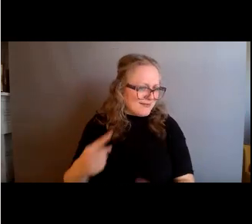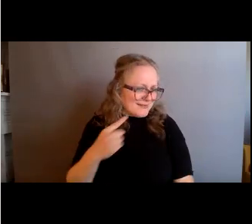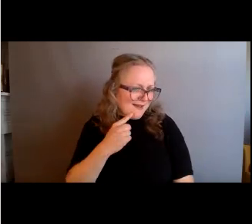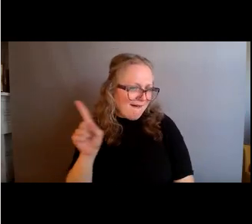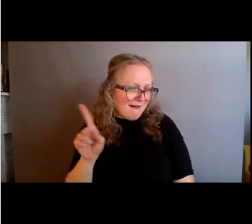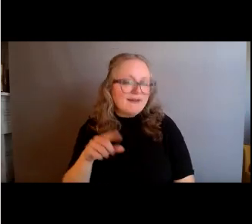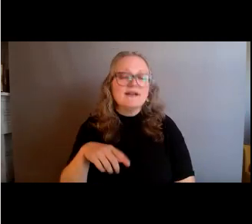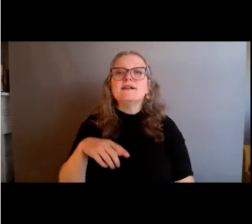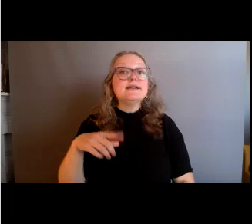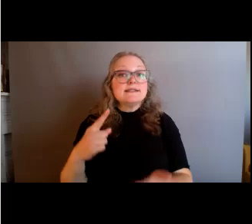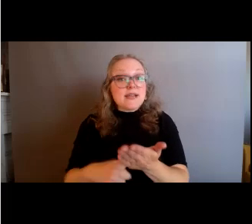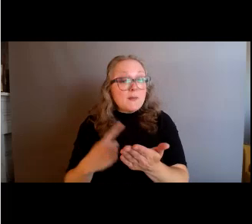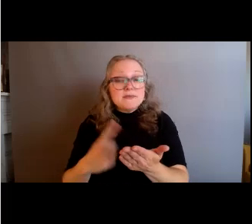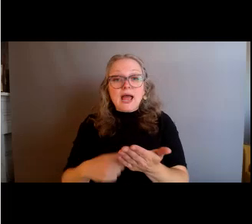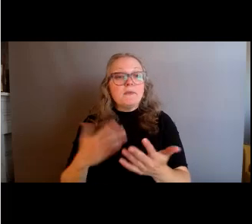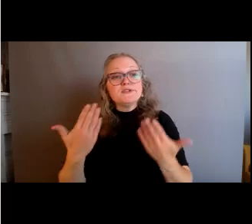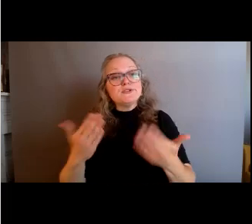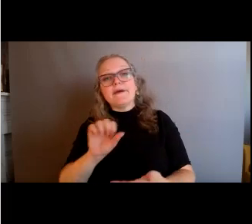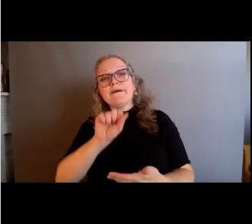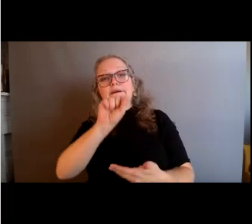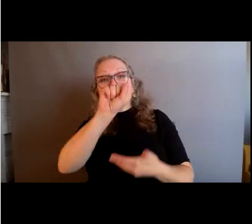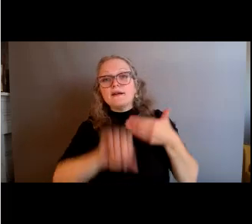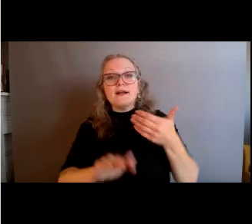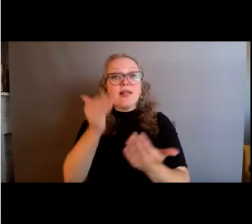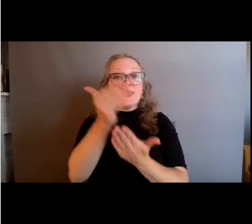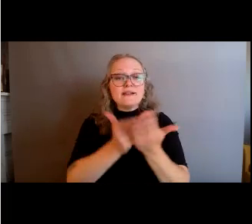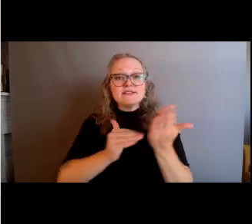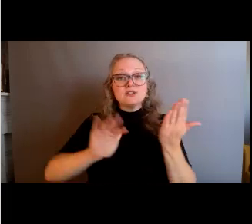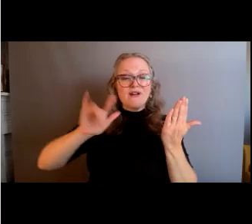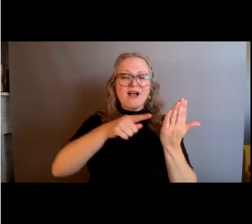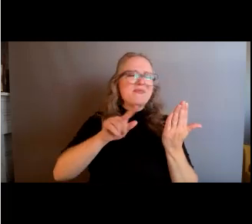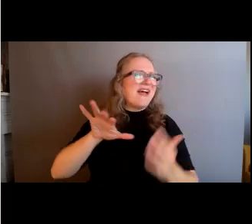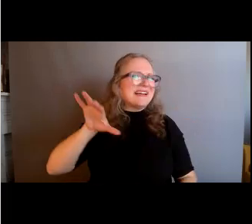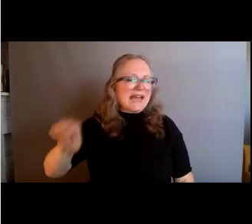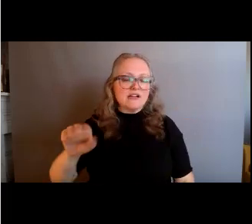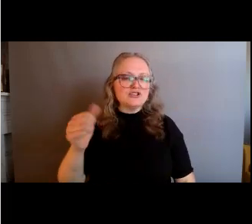they you might present a list of 25 words. And they may only get 15 of them. Even if